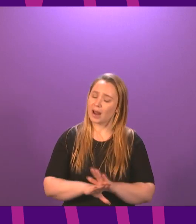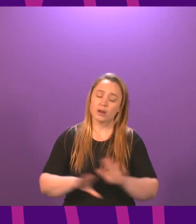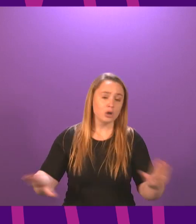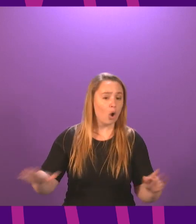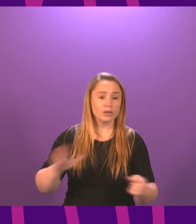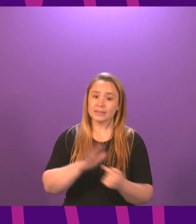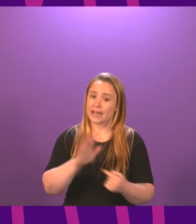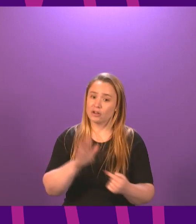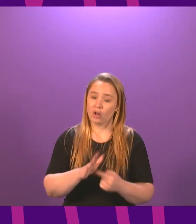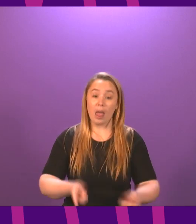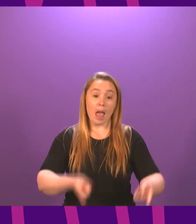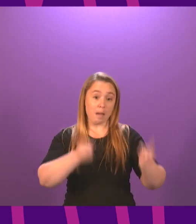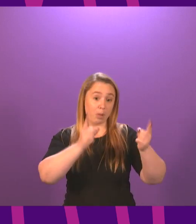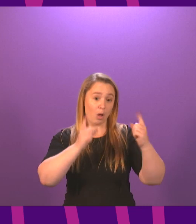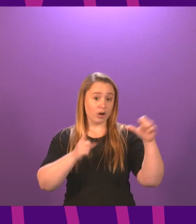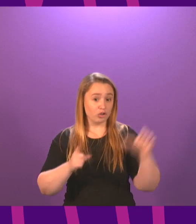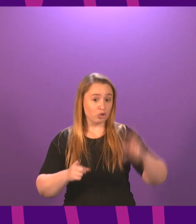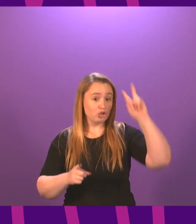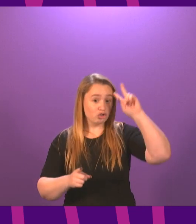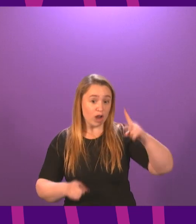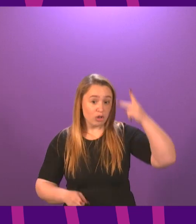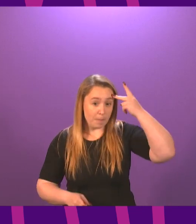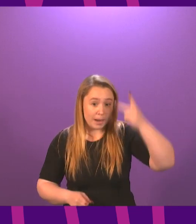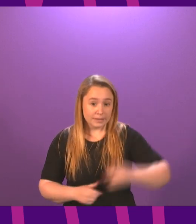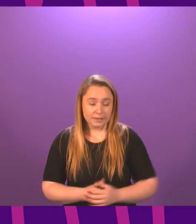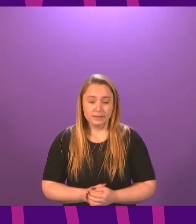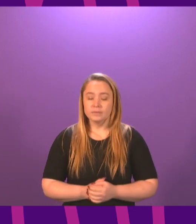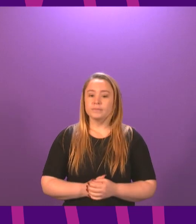be deemed essential and that employers should think again?